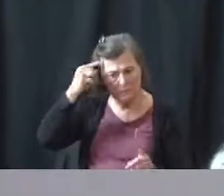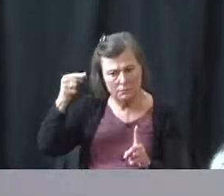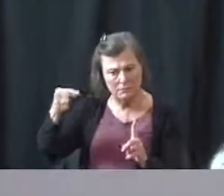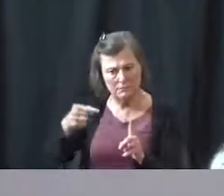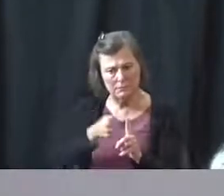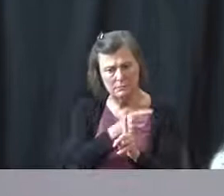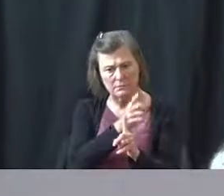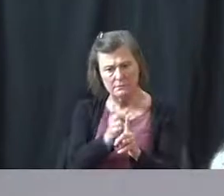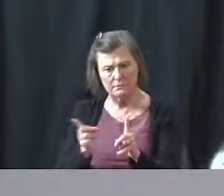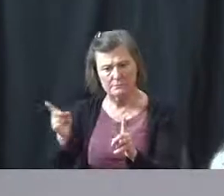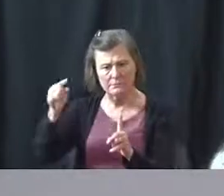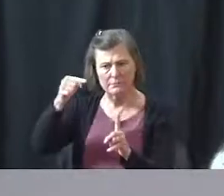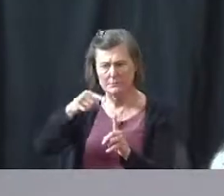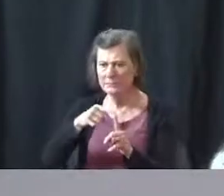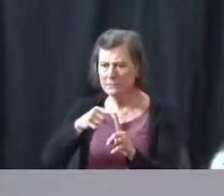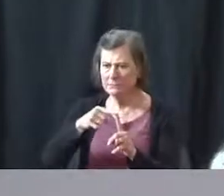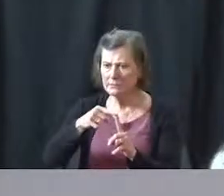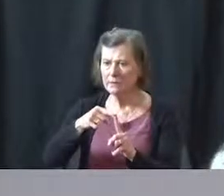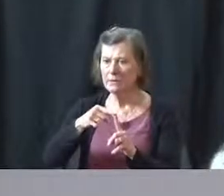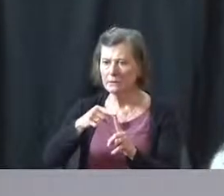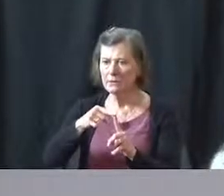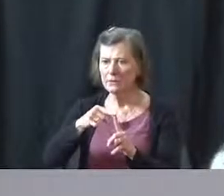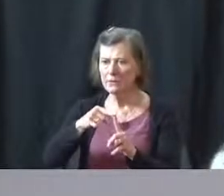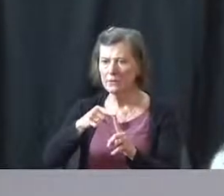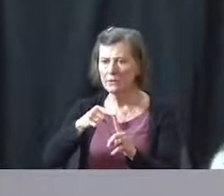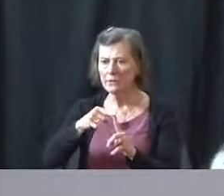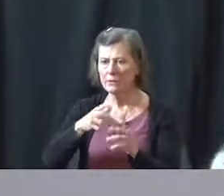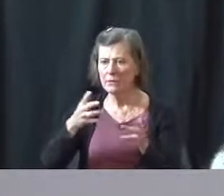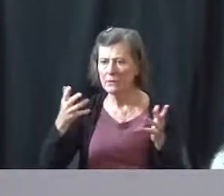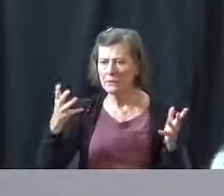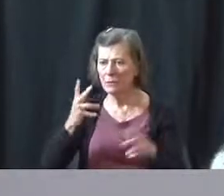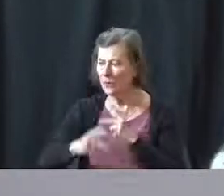He was trying to think, of well, what kind of a ritual could we have.